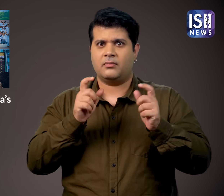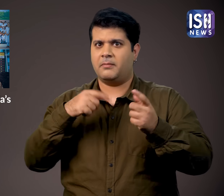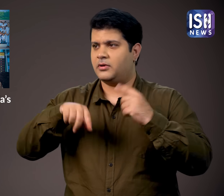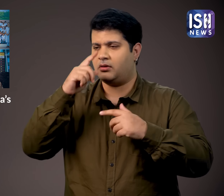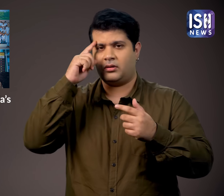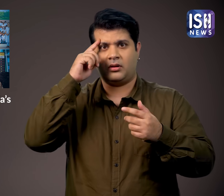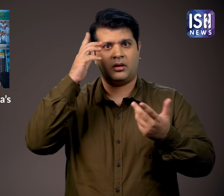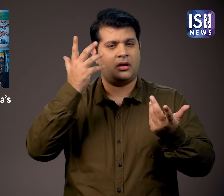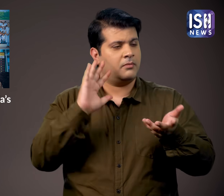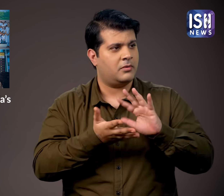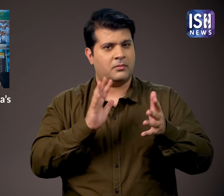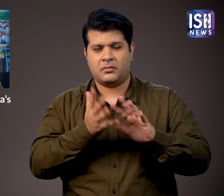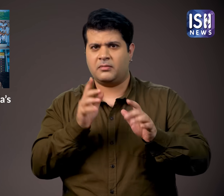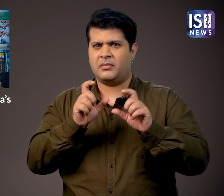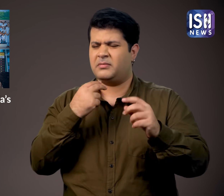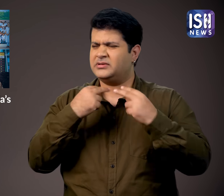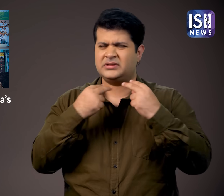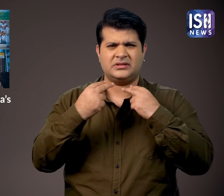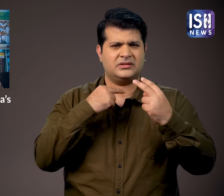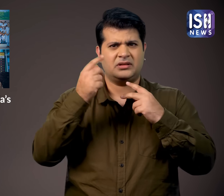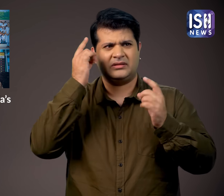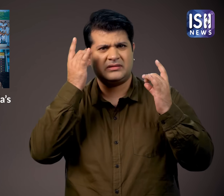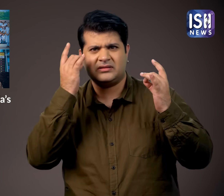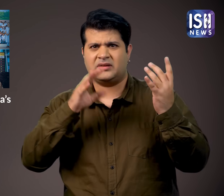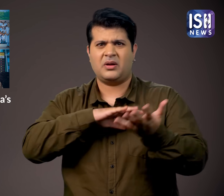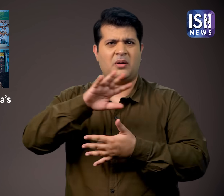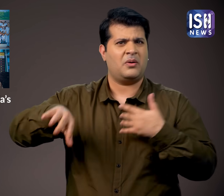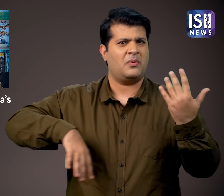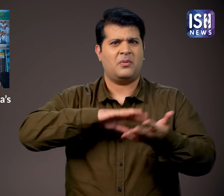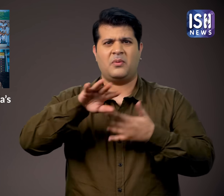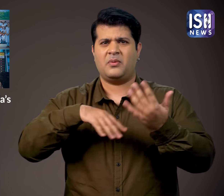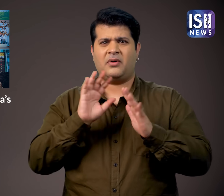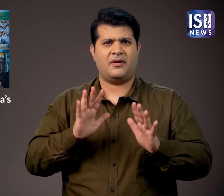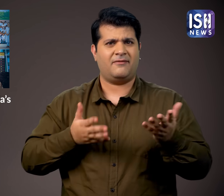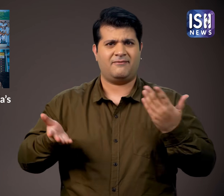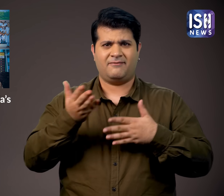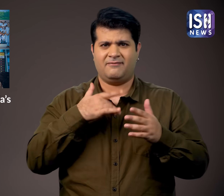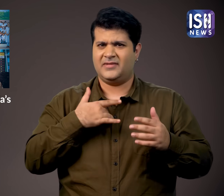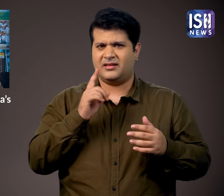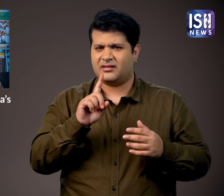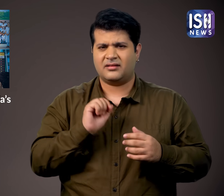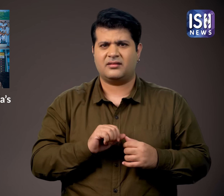People were stuck and angry.